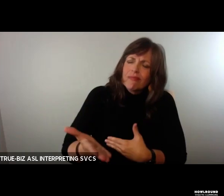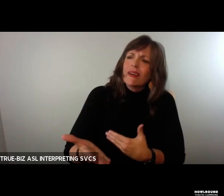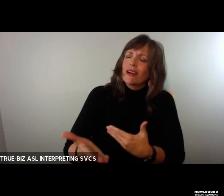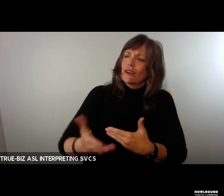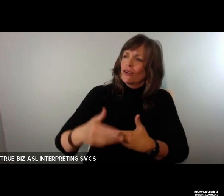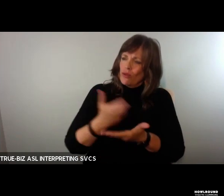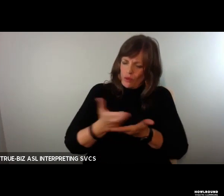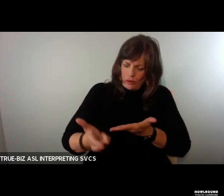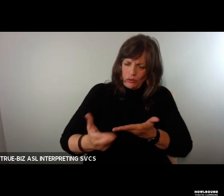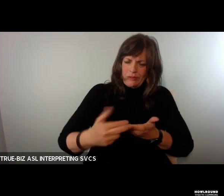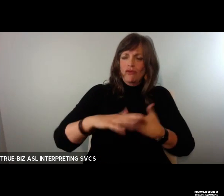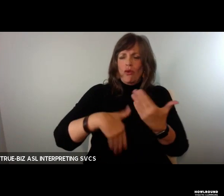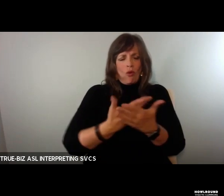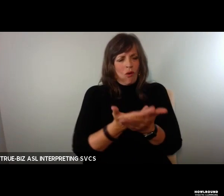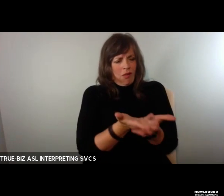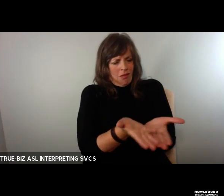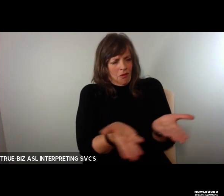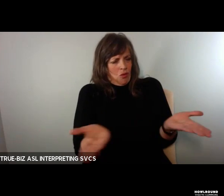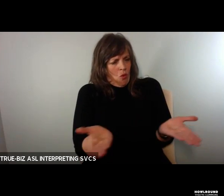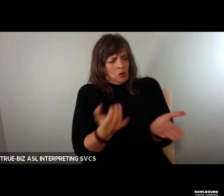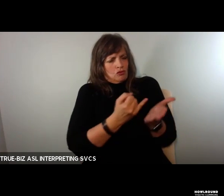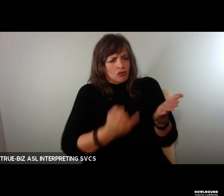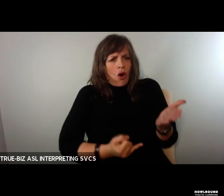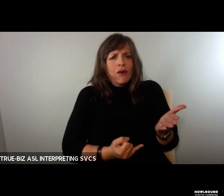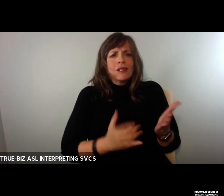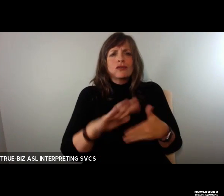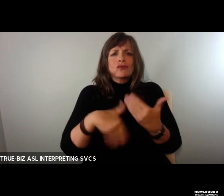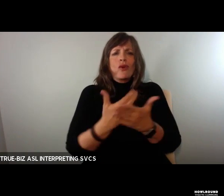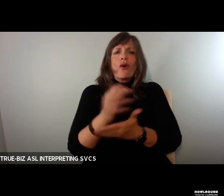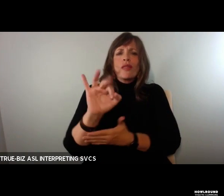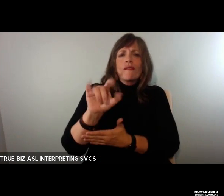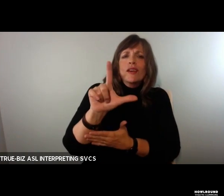and freelancers that are affected. And I wanna first start by saying here tonight